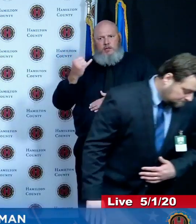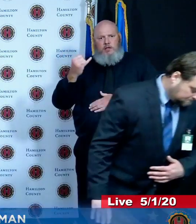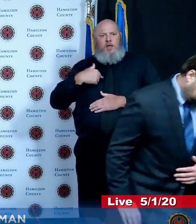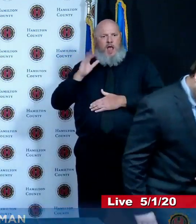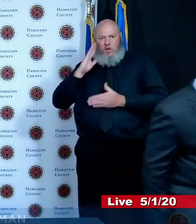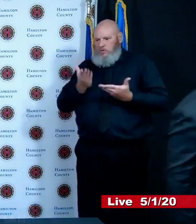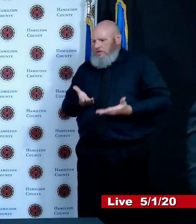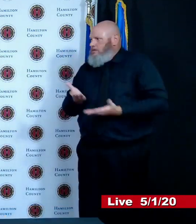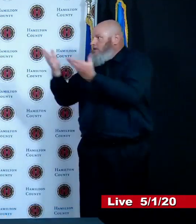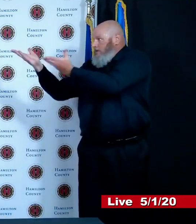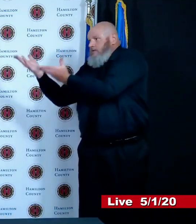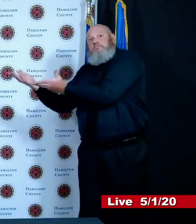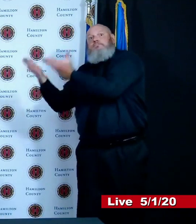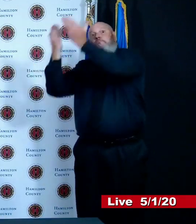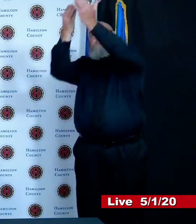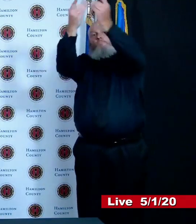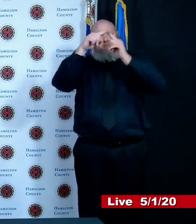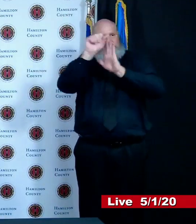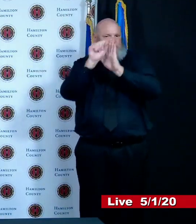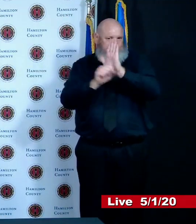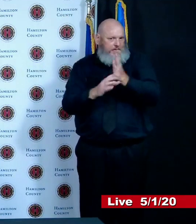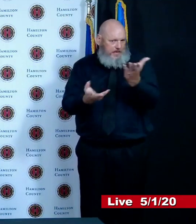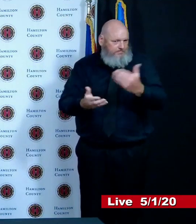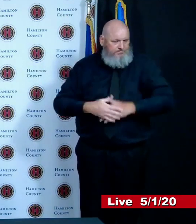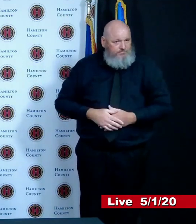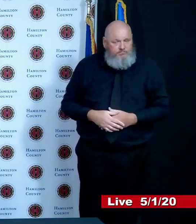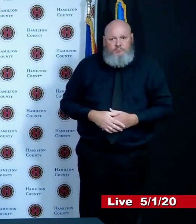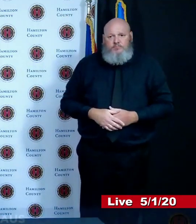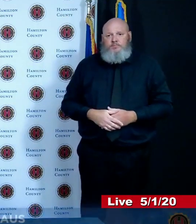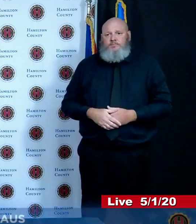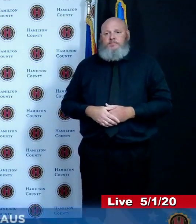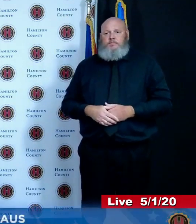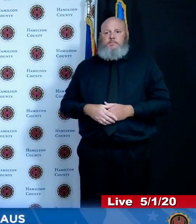thank you that may not been the response that you wanted Steve but that is the